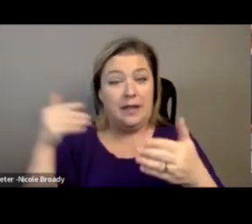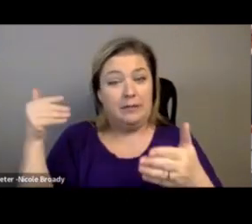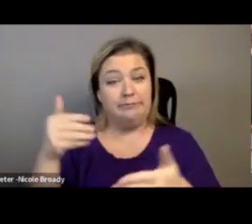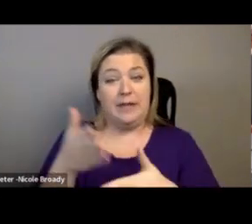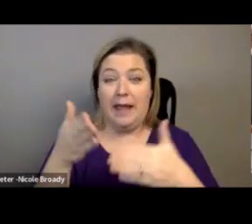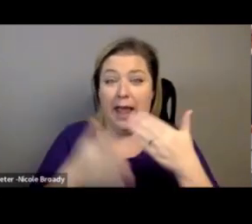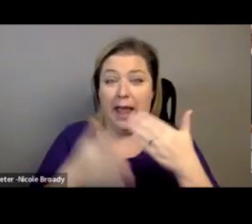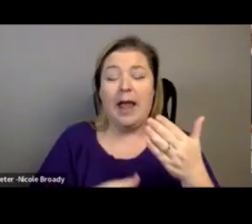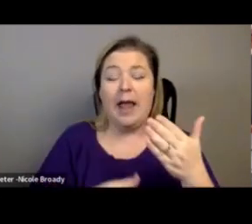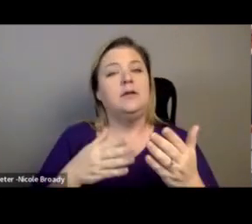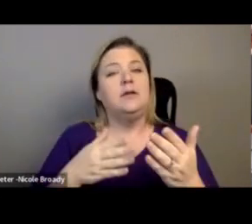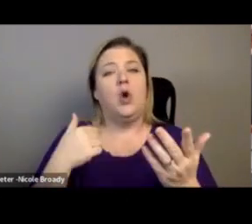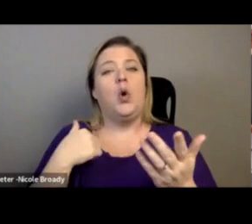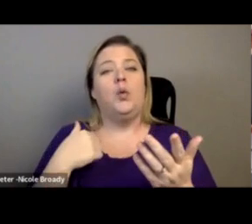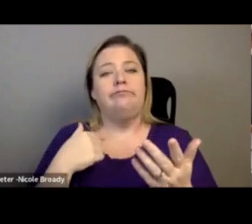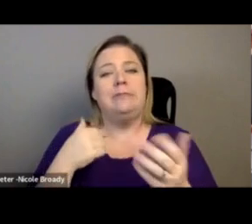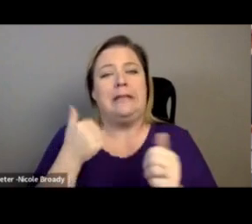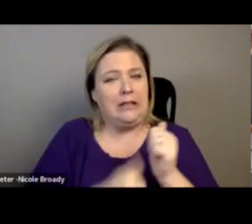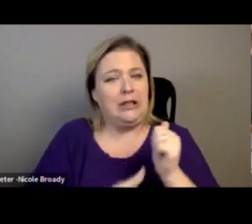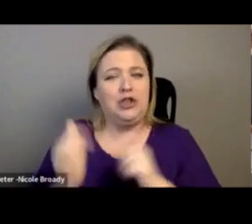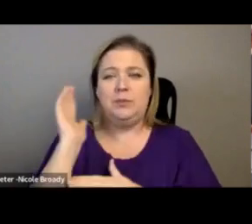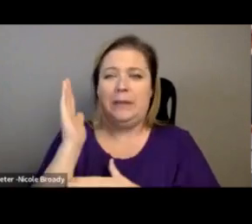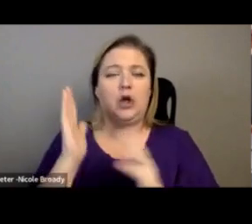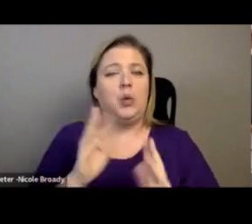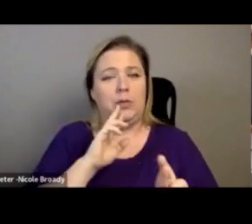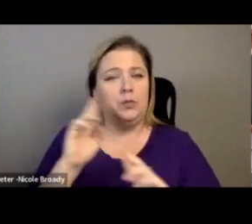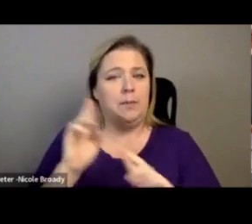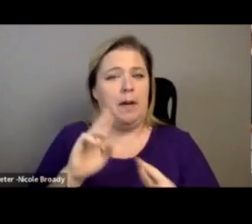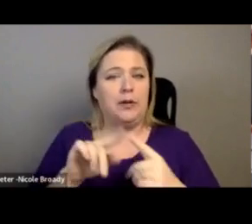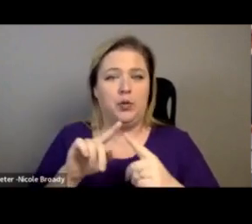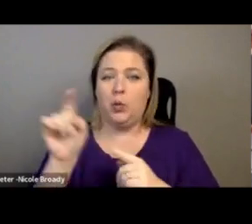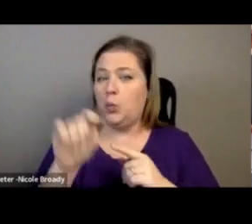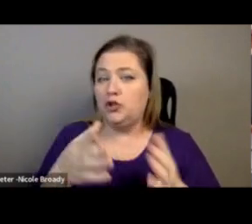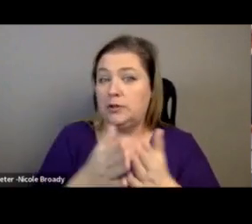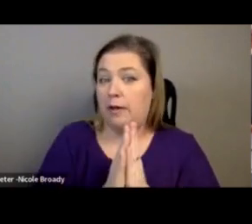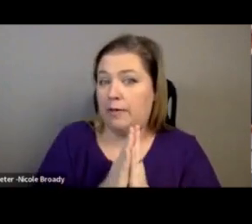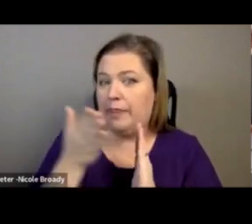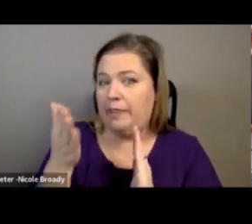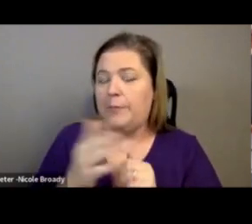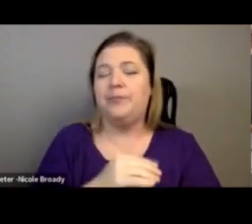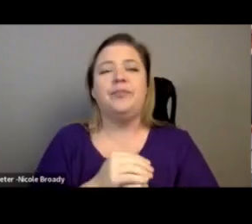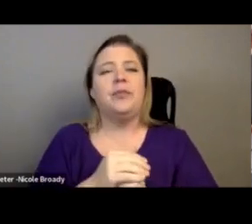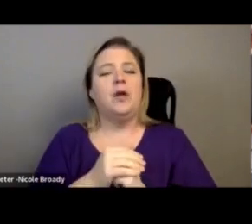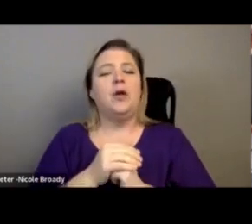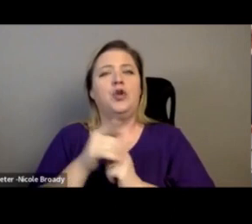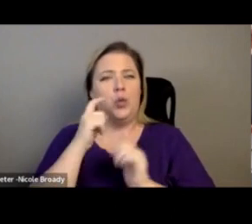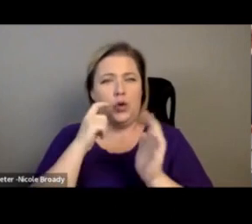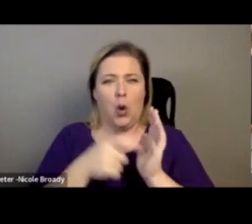our speaker speakers will have an opportunity to respond to those questions. We also you'll notice in the platform that you